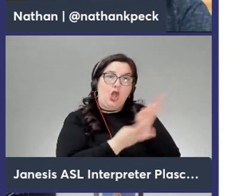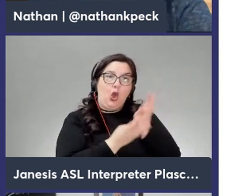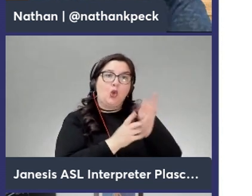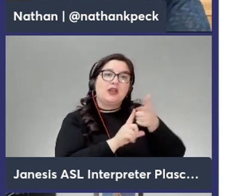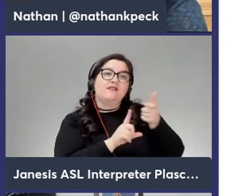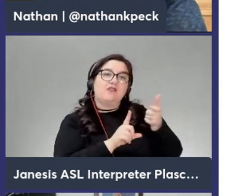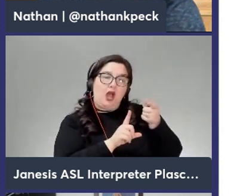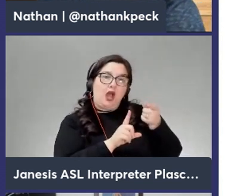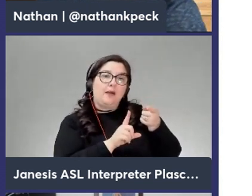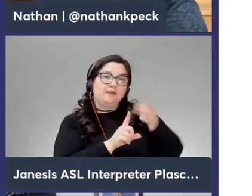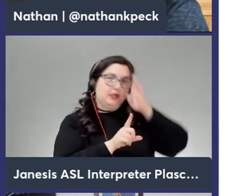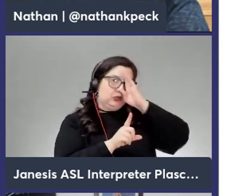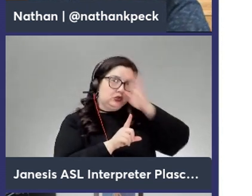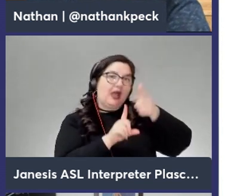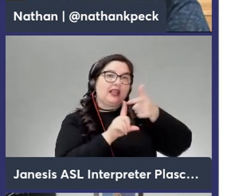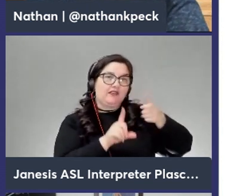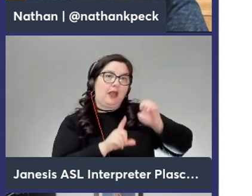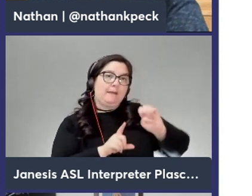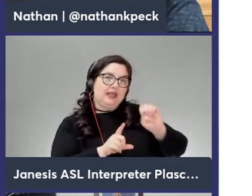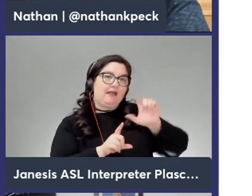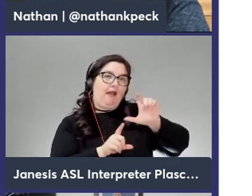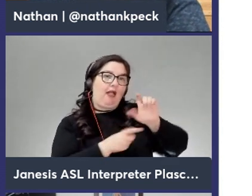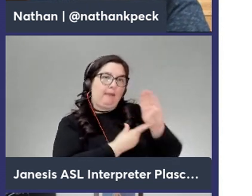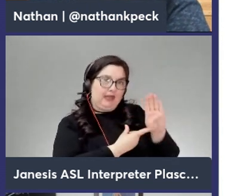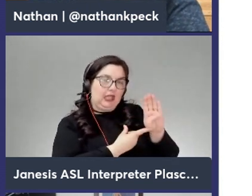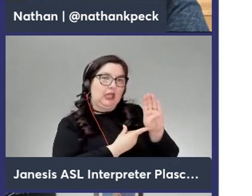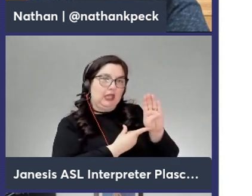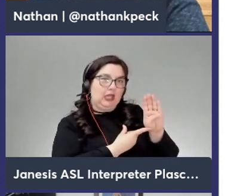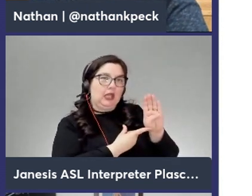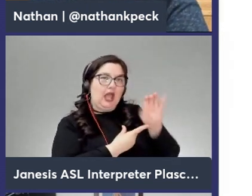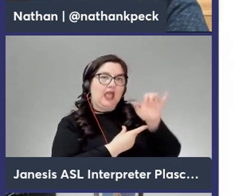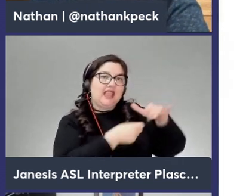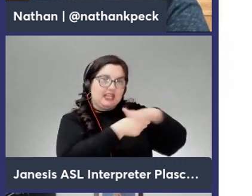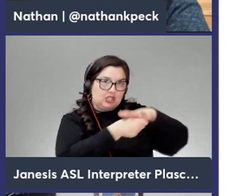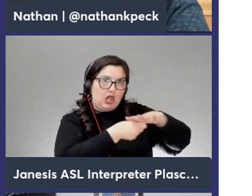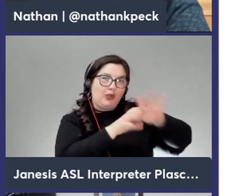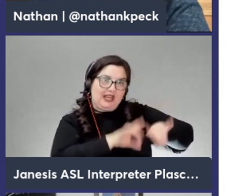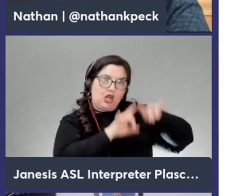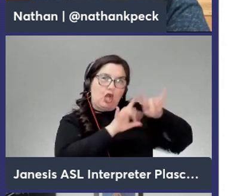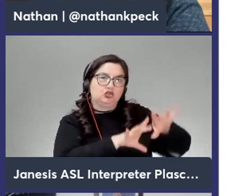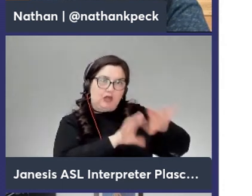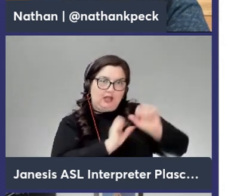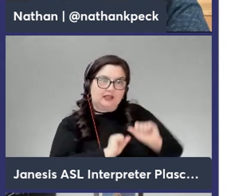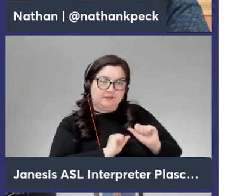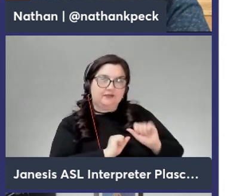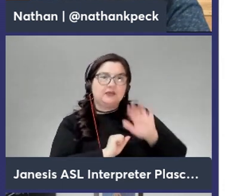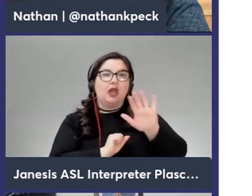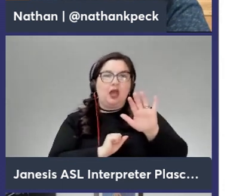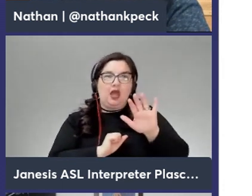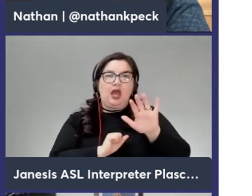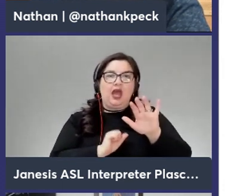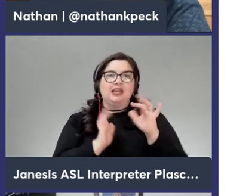you know, directly from the ELB that's located in Australia. And I wanna take a, I wanna double click on a couple things here